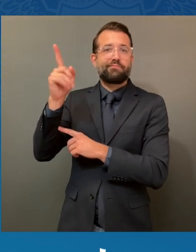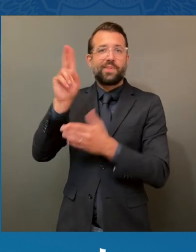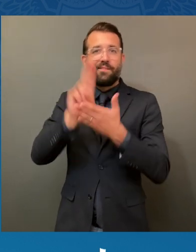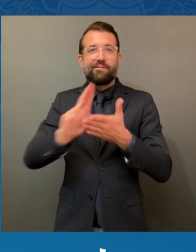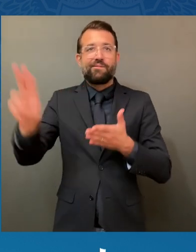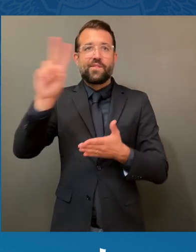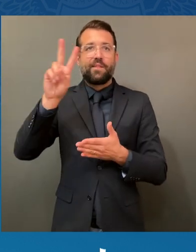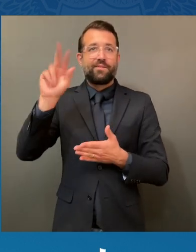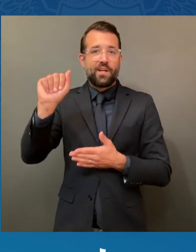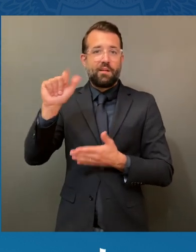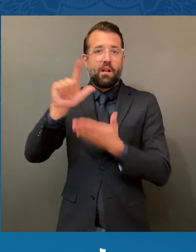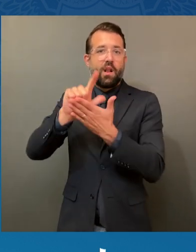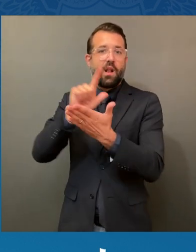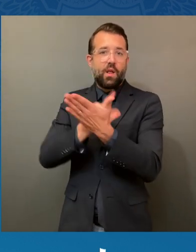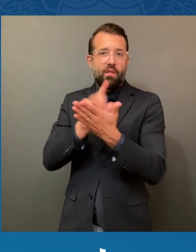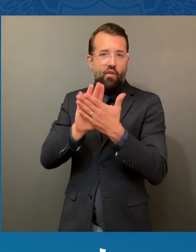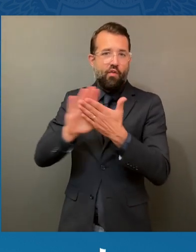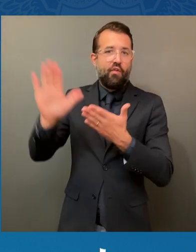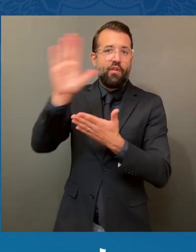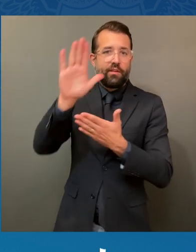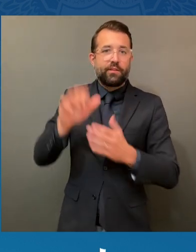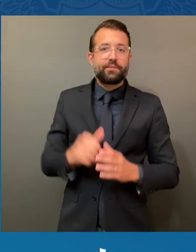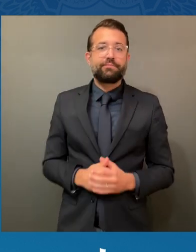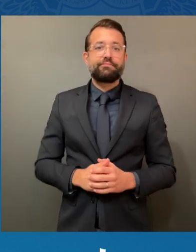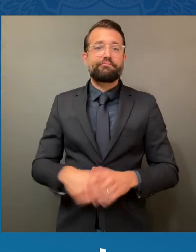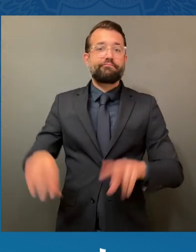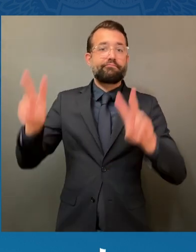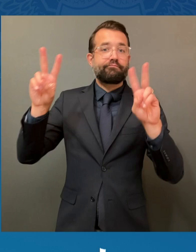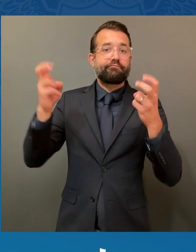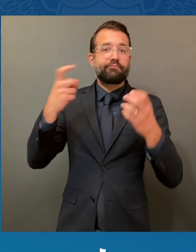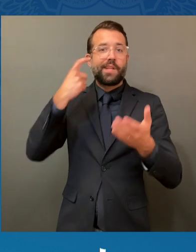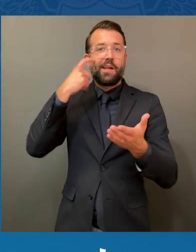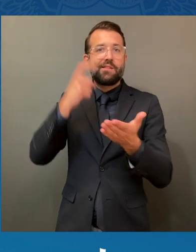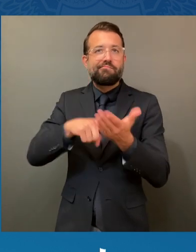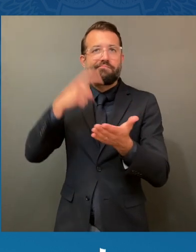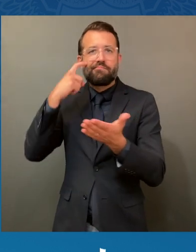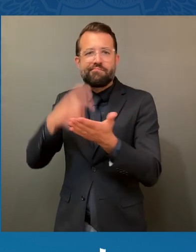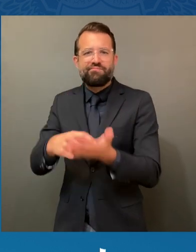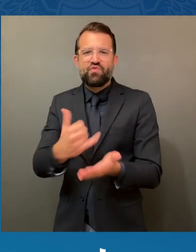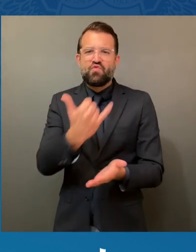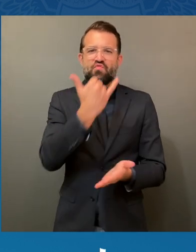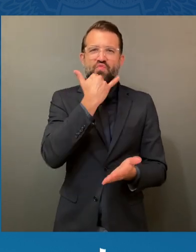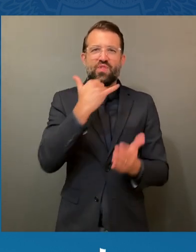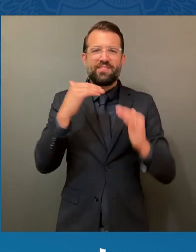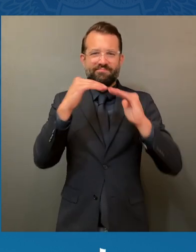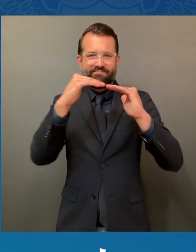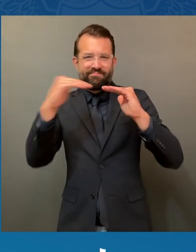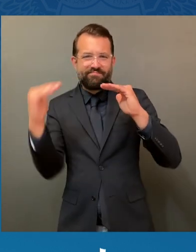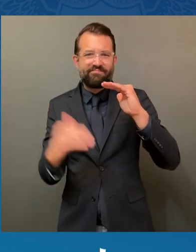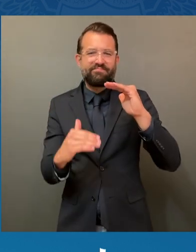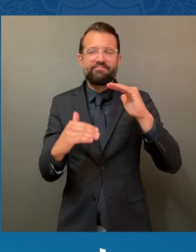Where you see wrong or inequality or injustice, speak out because this is your country.